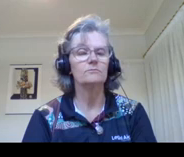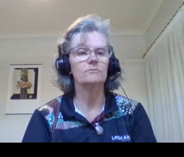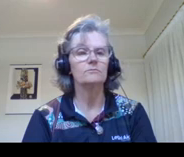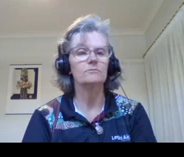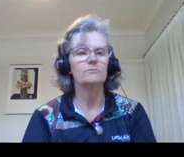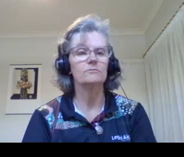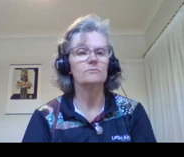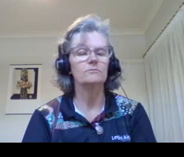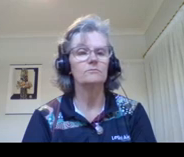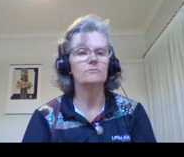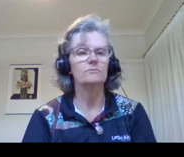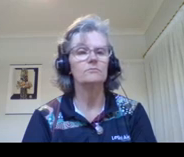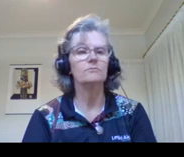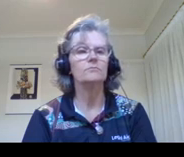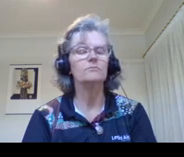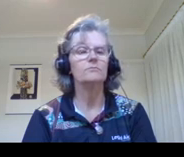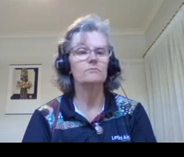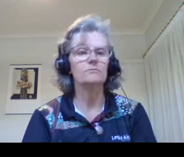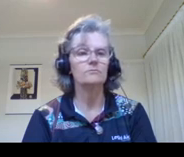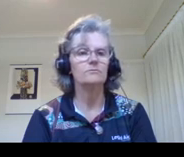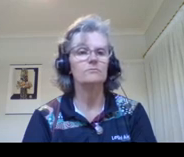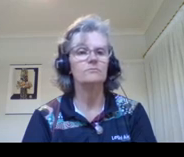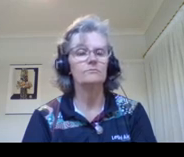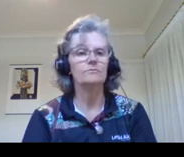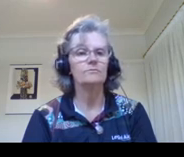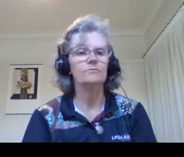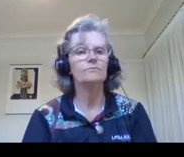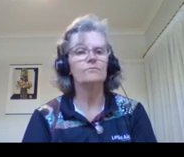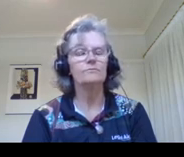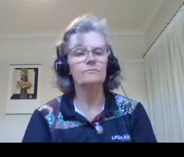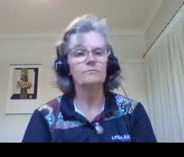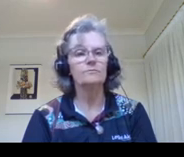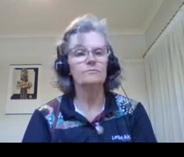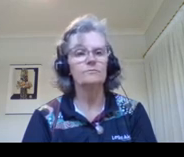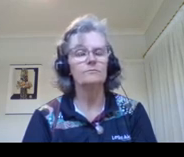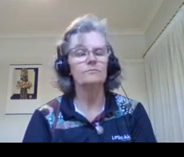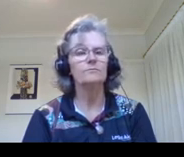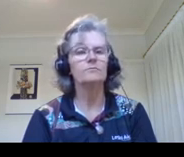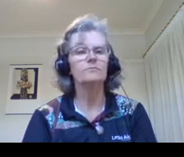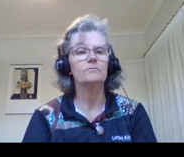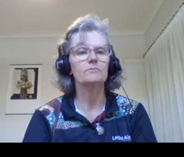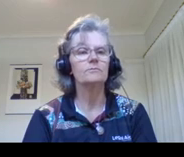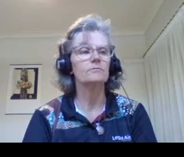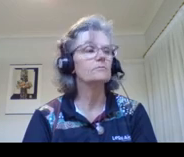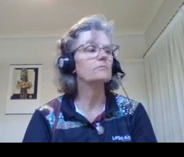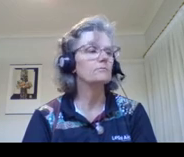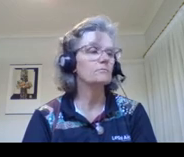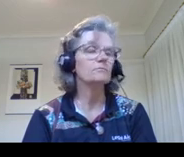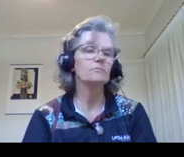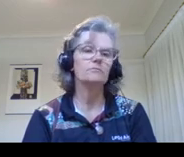consumers out there to do just to slow down do your research and don't click anything and if